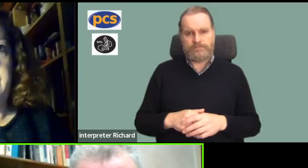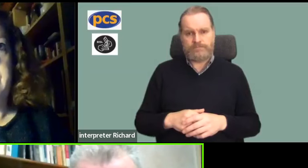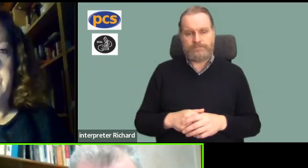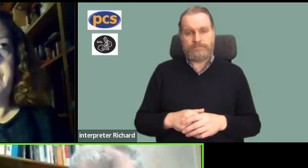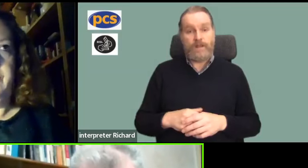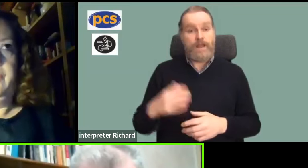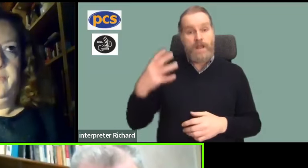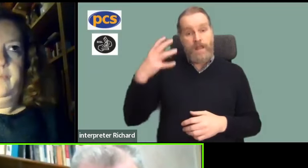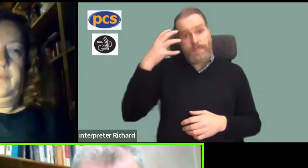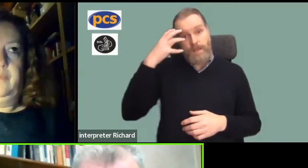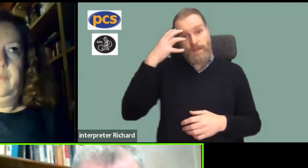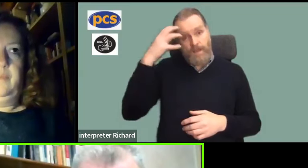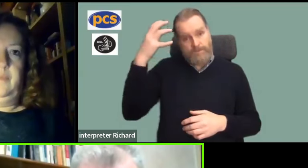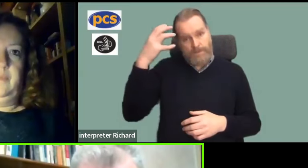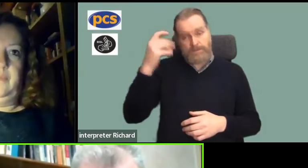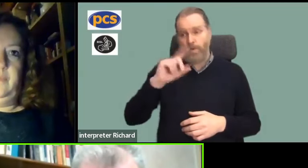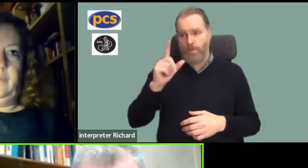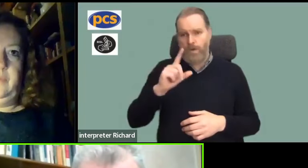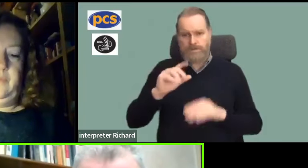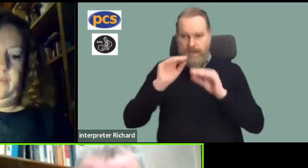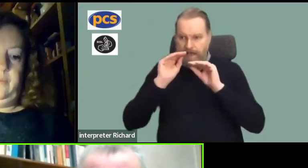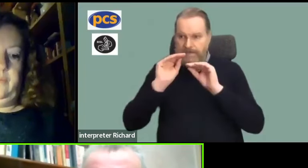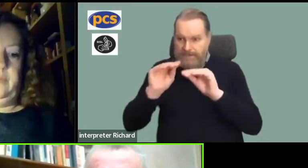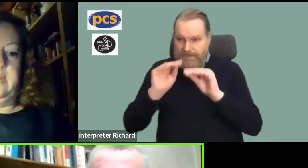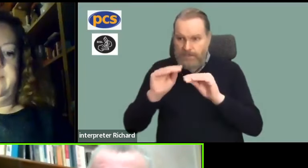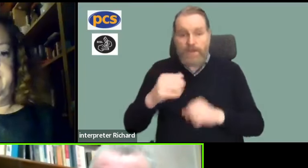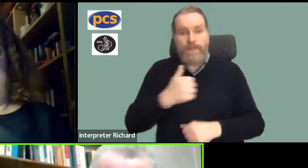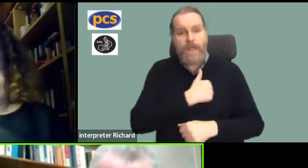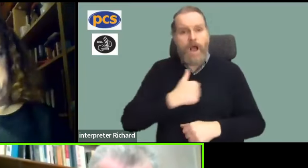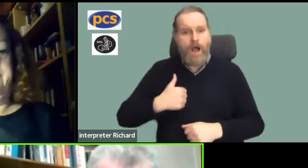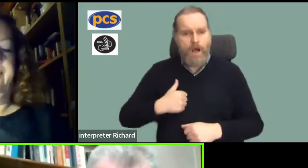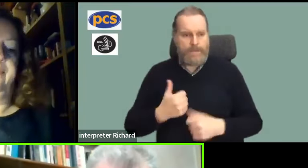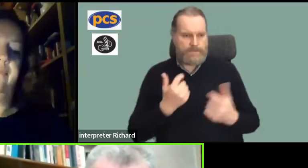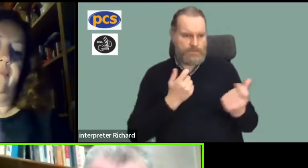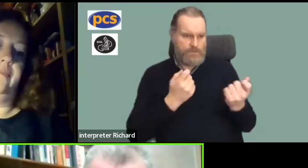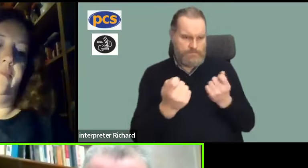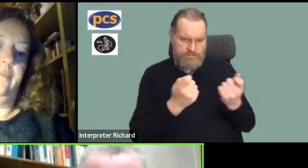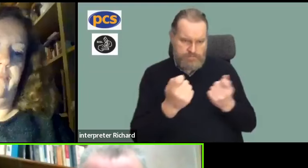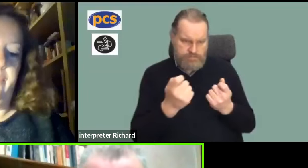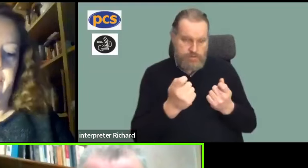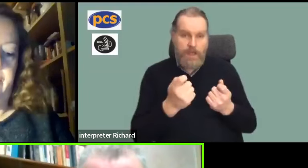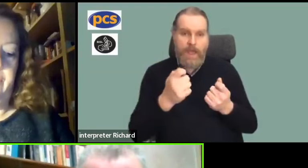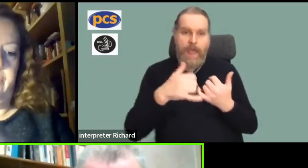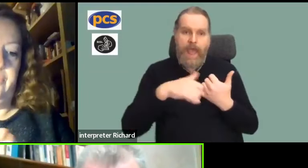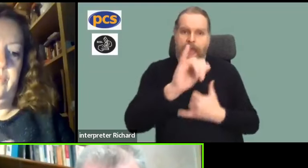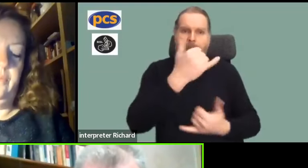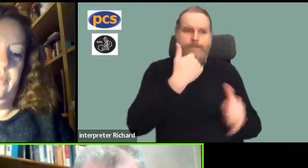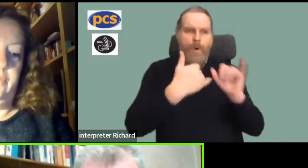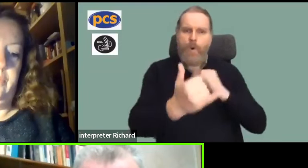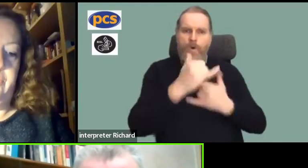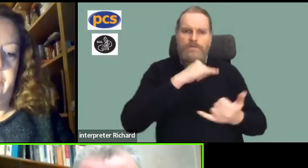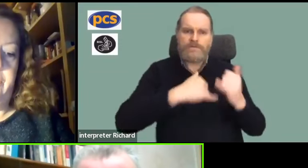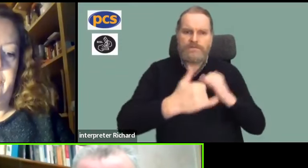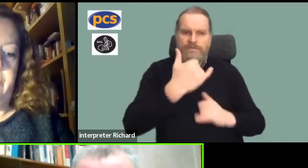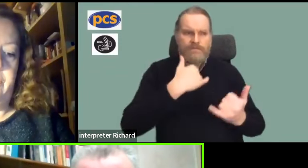are are clearly being trained is to cover the action has been called in the the the border force at the e airports, and obviously that does not yet, you